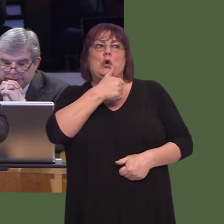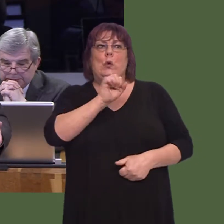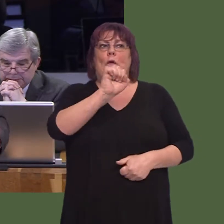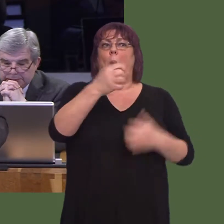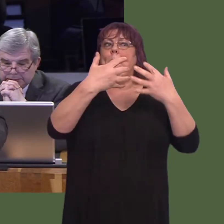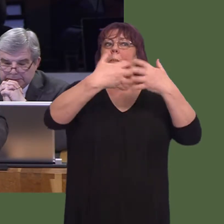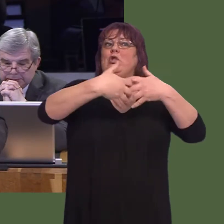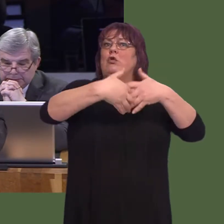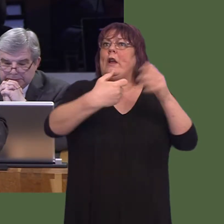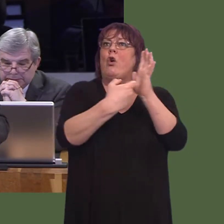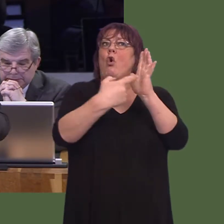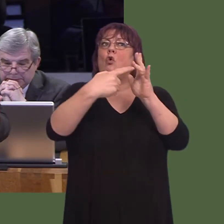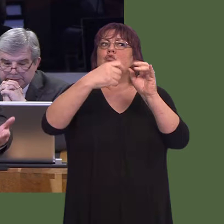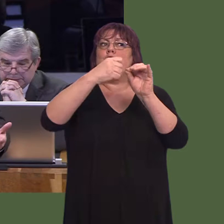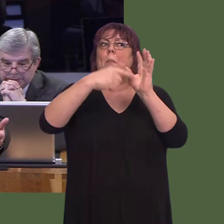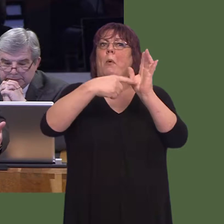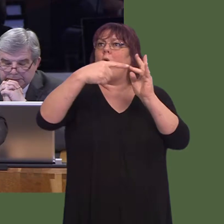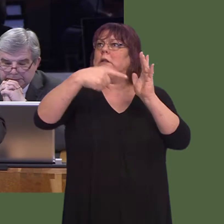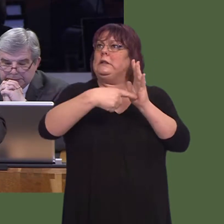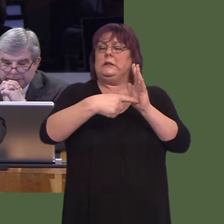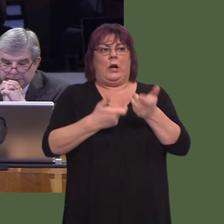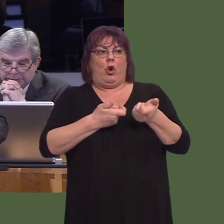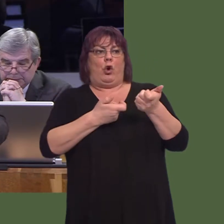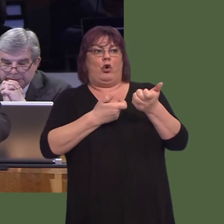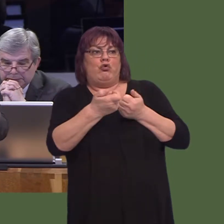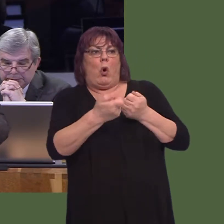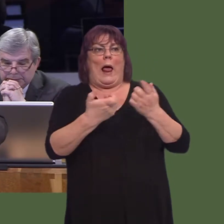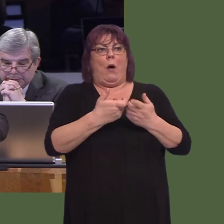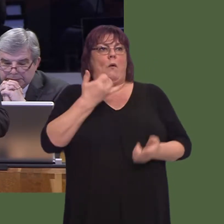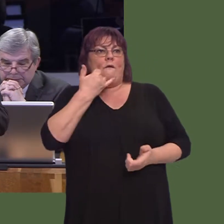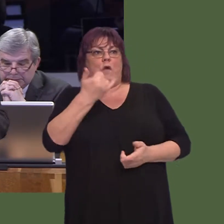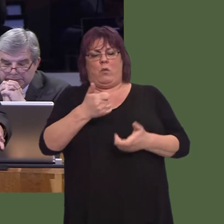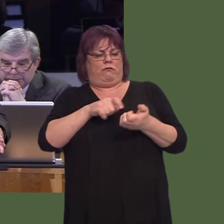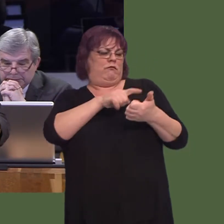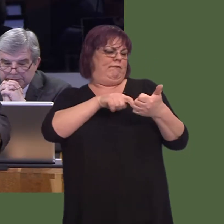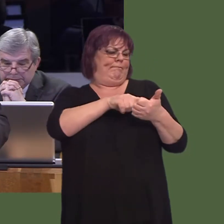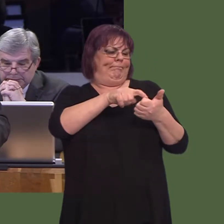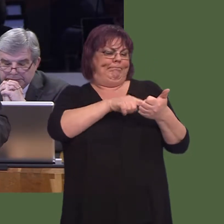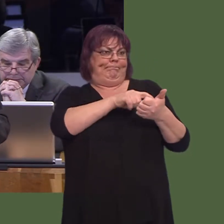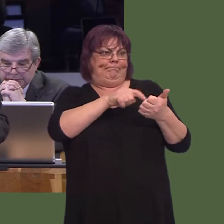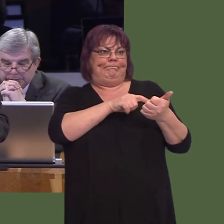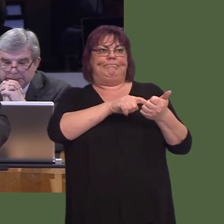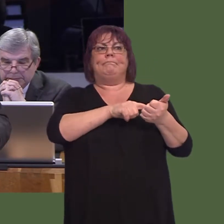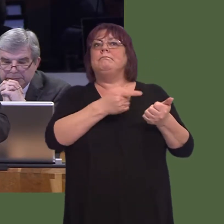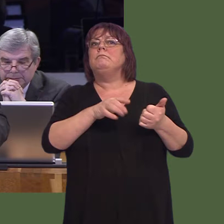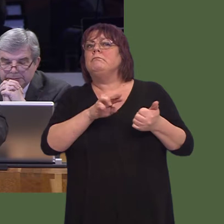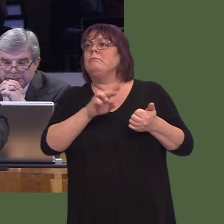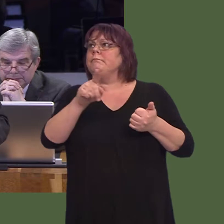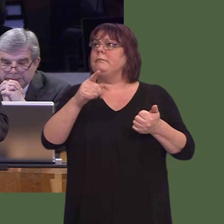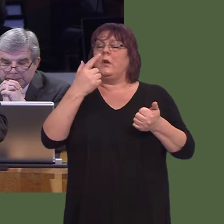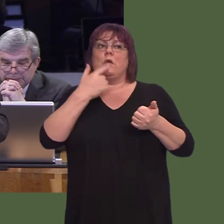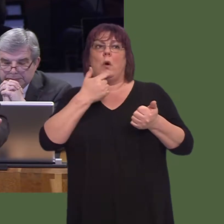It's coming to a point now that you can control farm machinery and other aspects through a